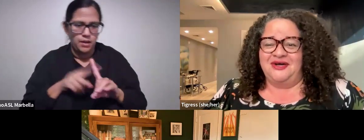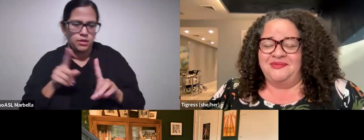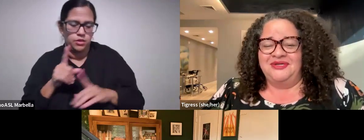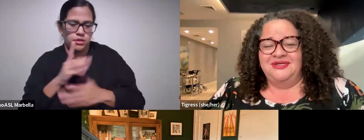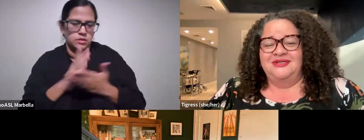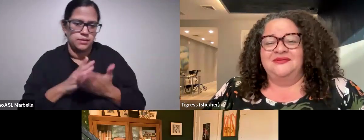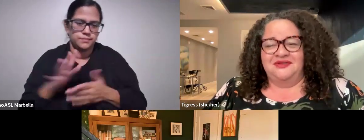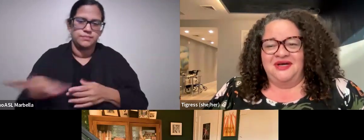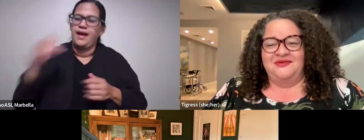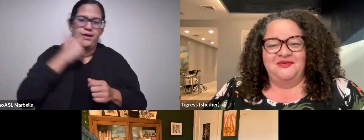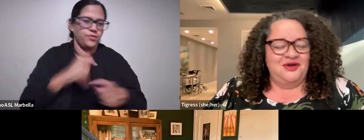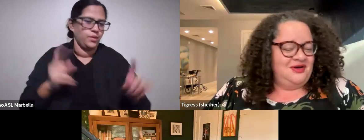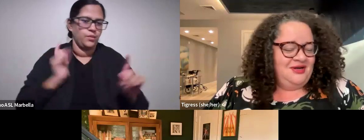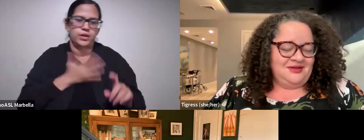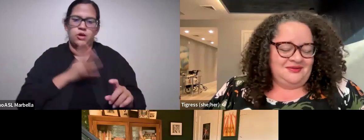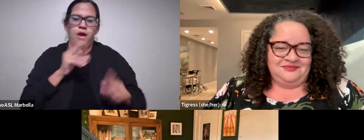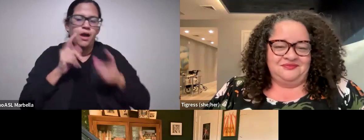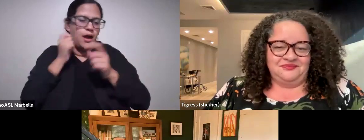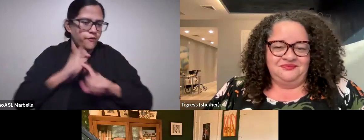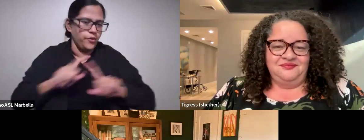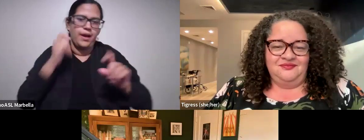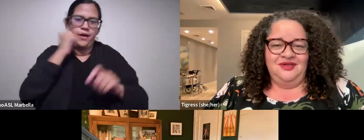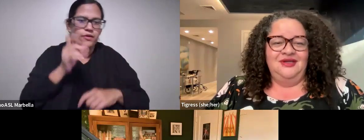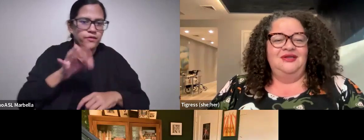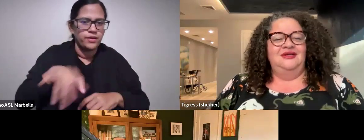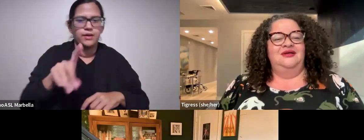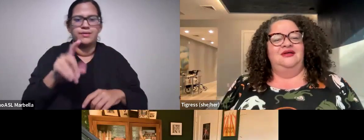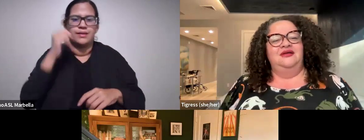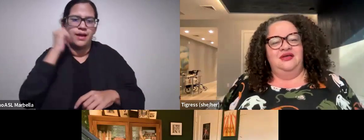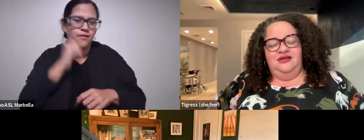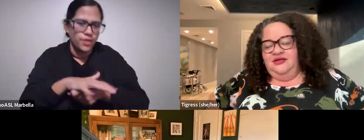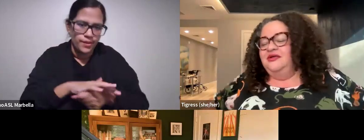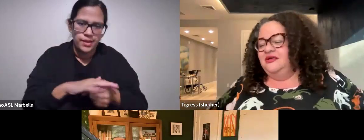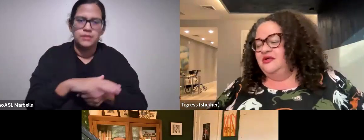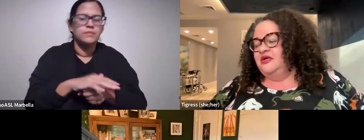Everywhere. We are everywhere. We are in every field, we are in every location. We're all over the place.